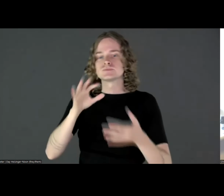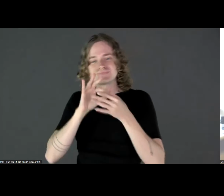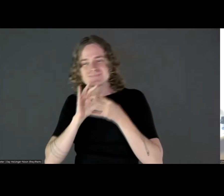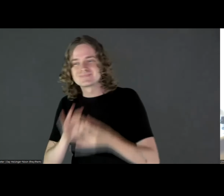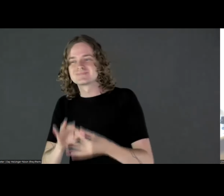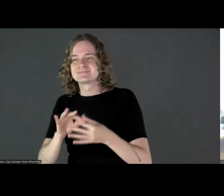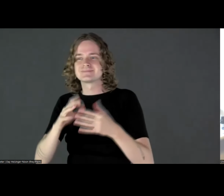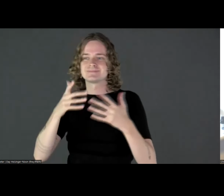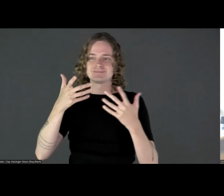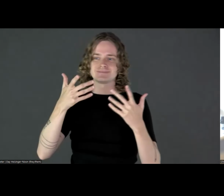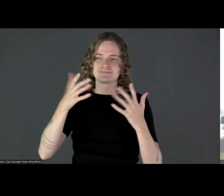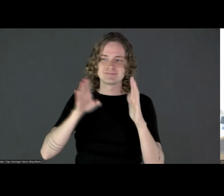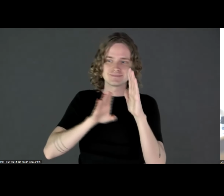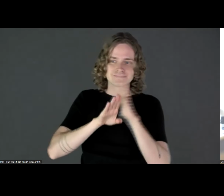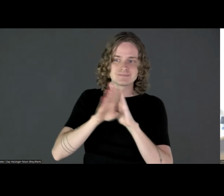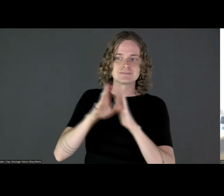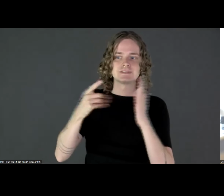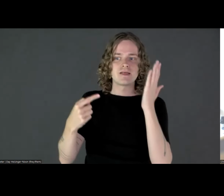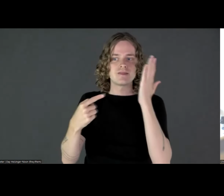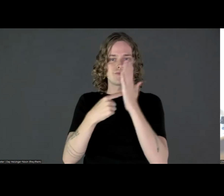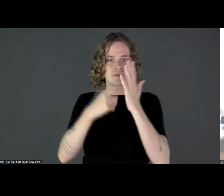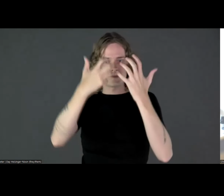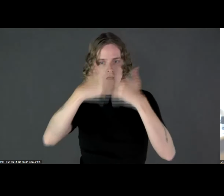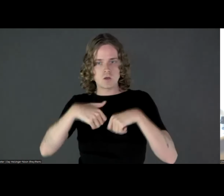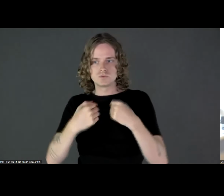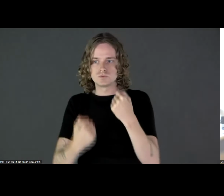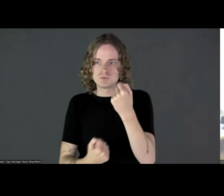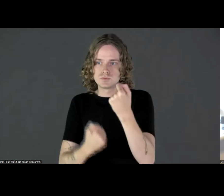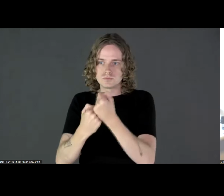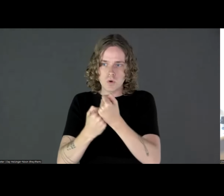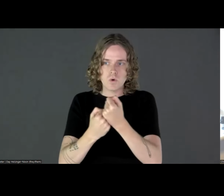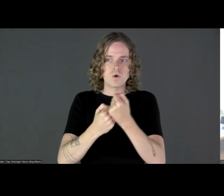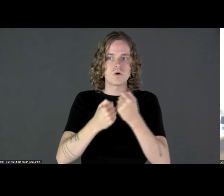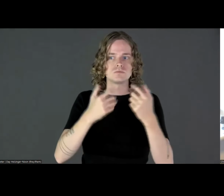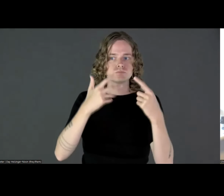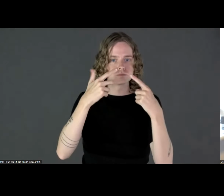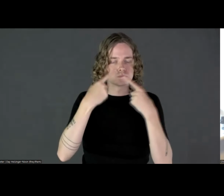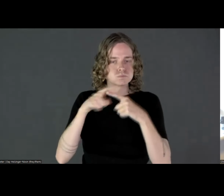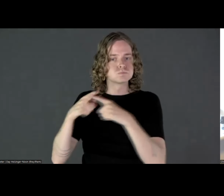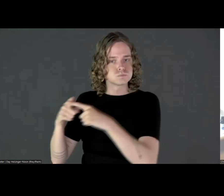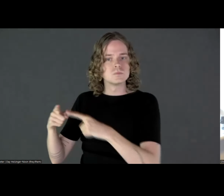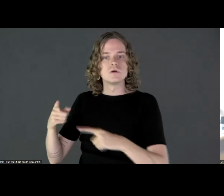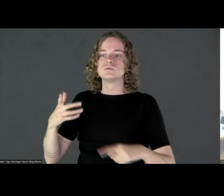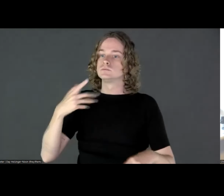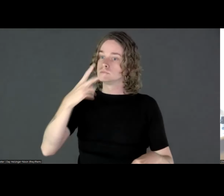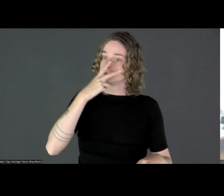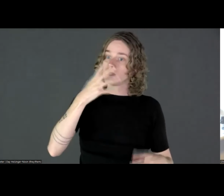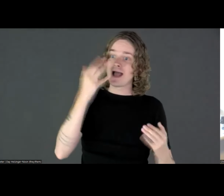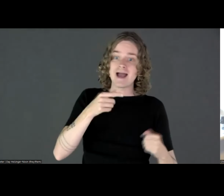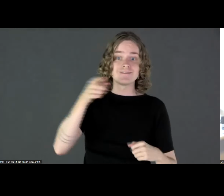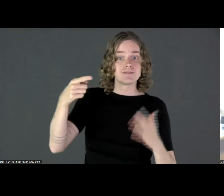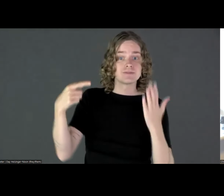mechanisms how to resource that technical support. We continue is out there. But we need to make it